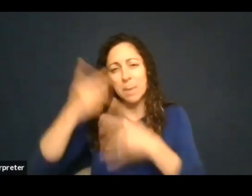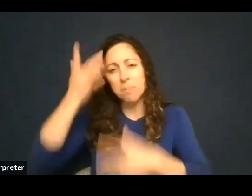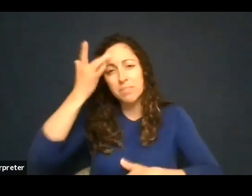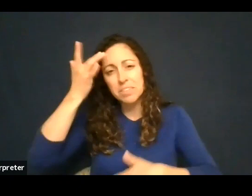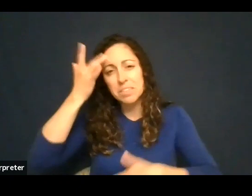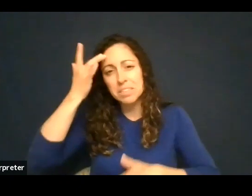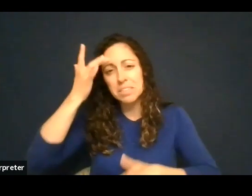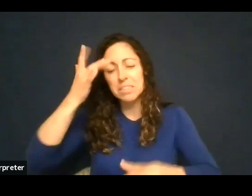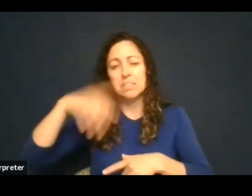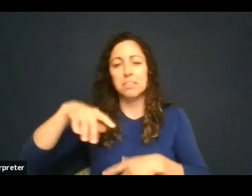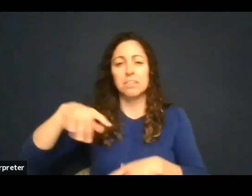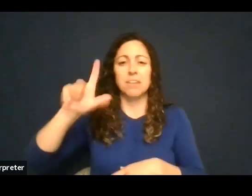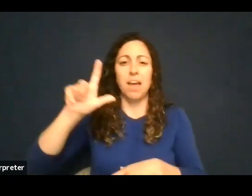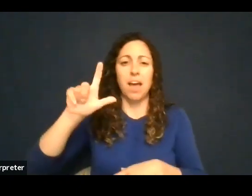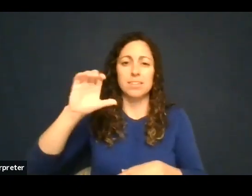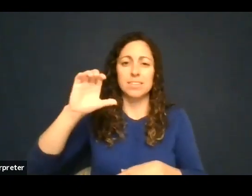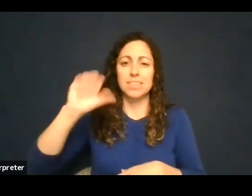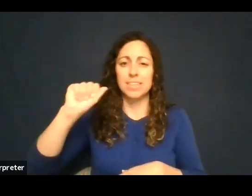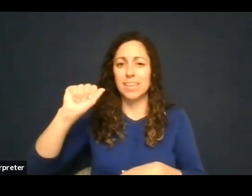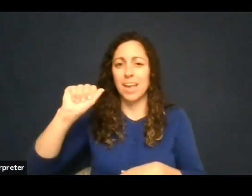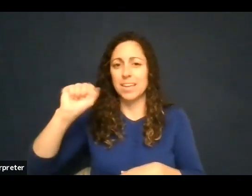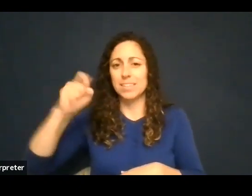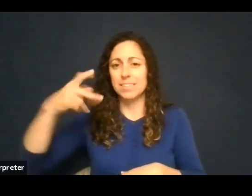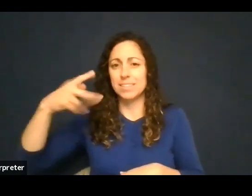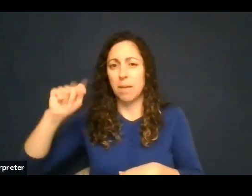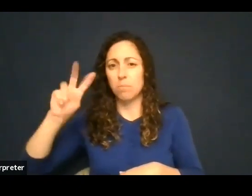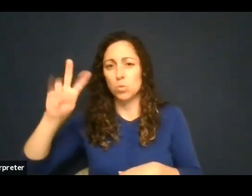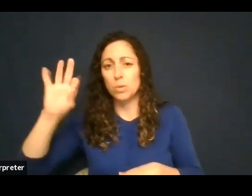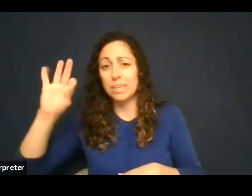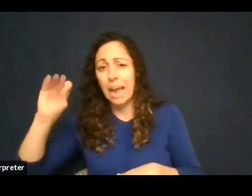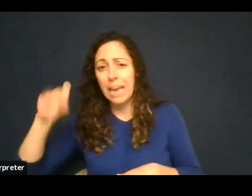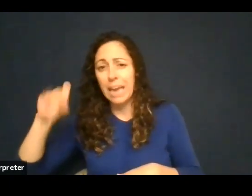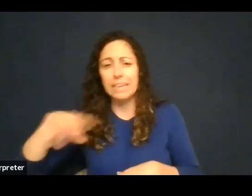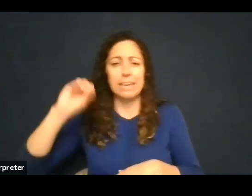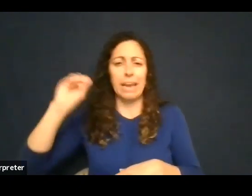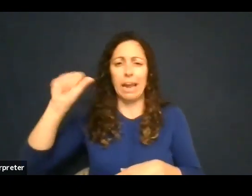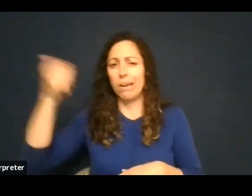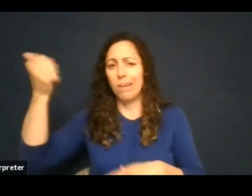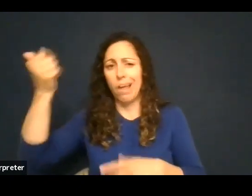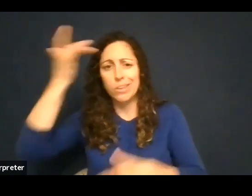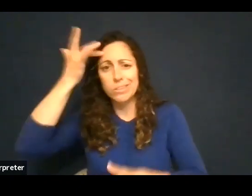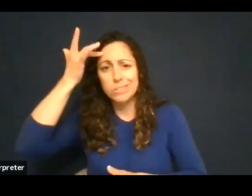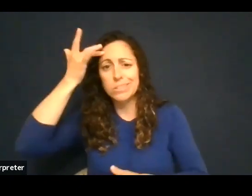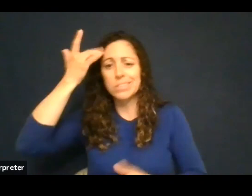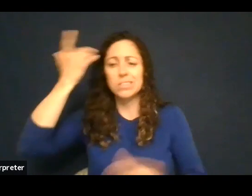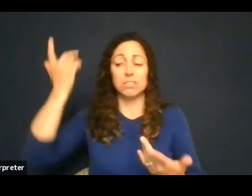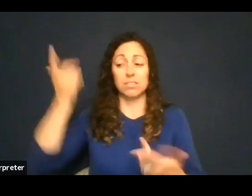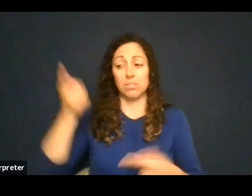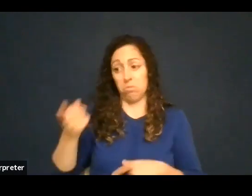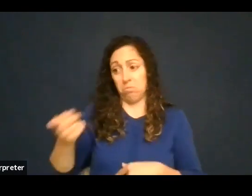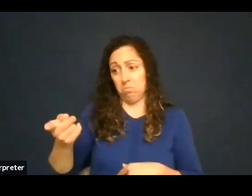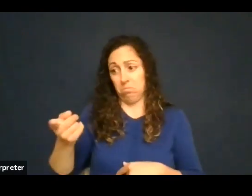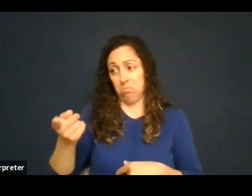And I don't see why that might not apply to USH2A.